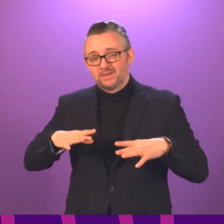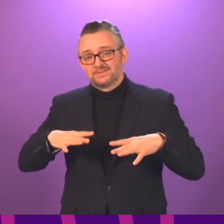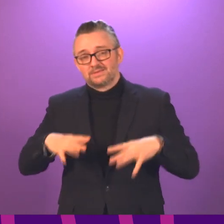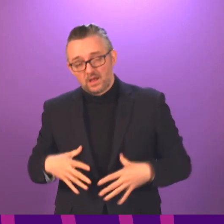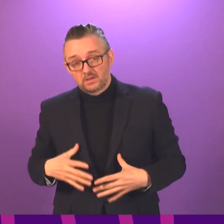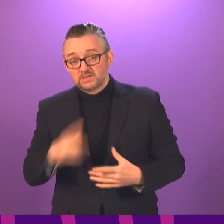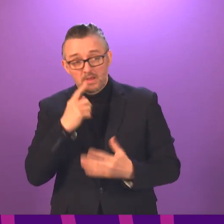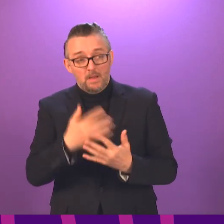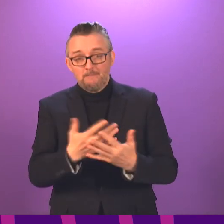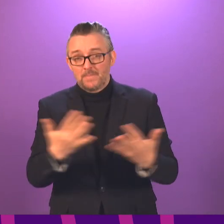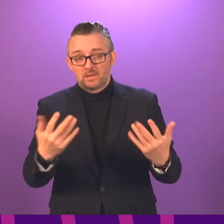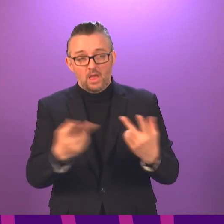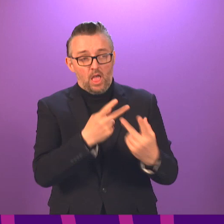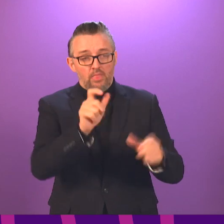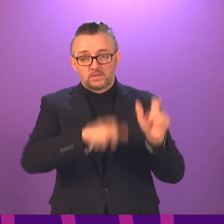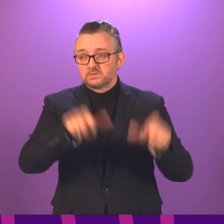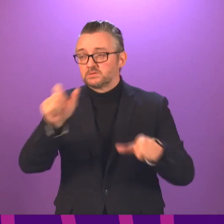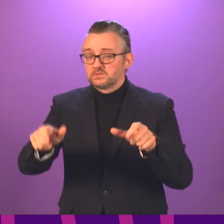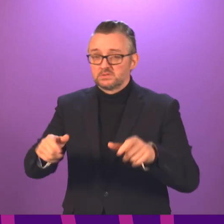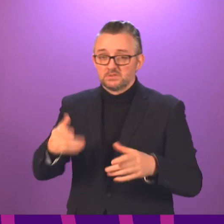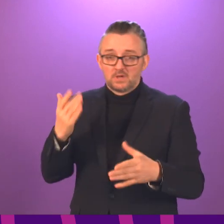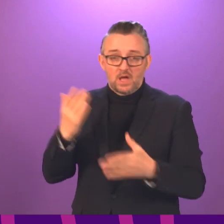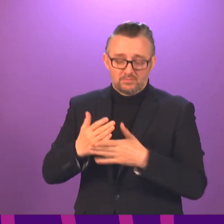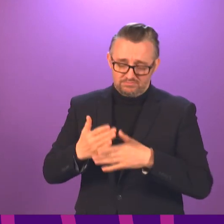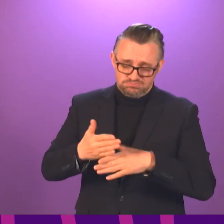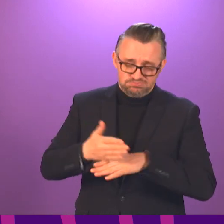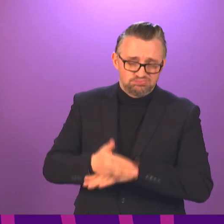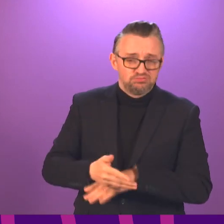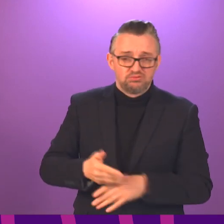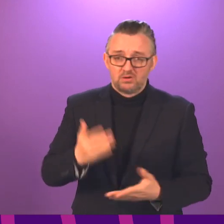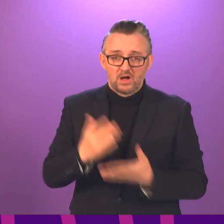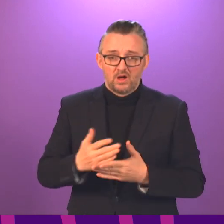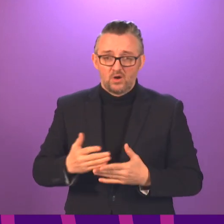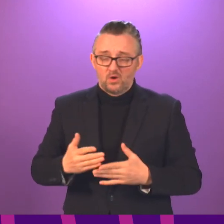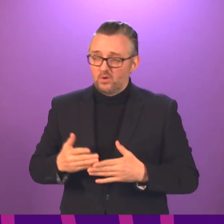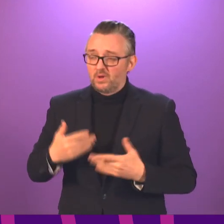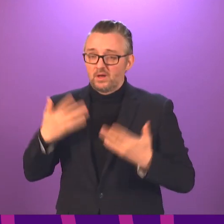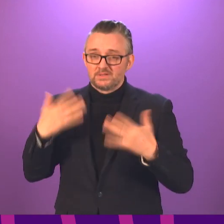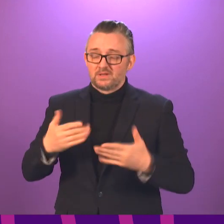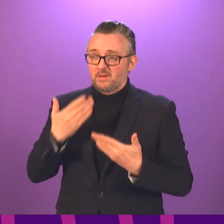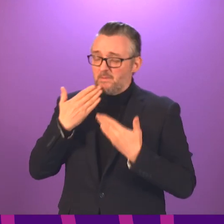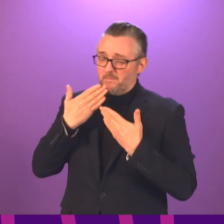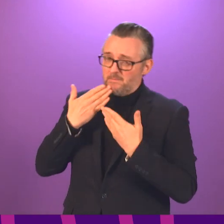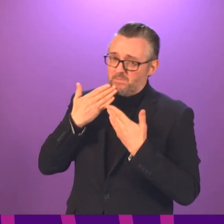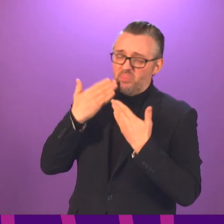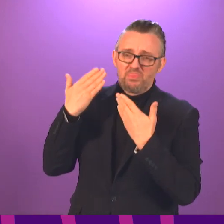across many different sectors of our society will be, and we owe them a huge amount. I